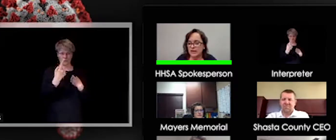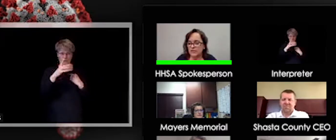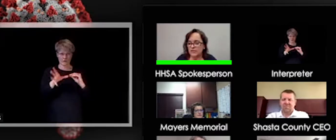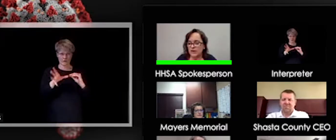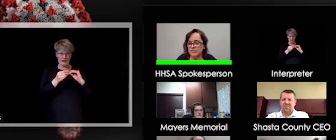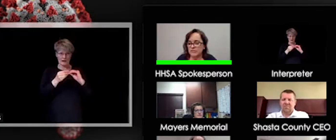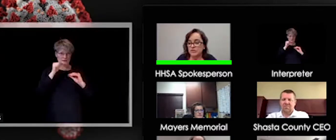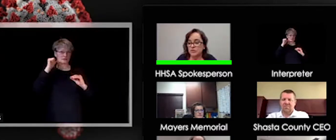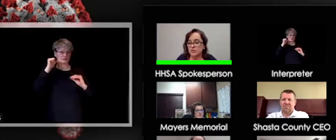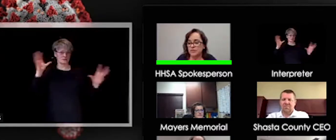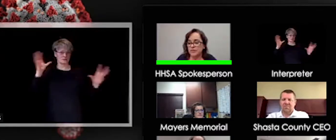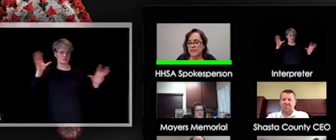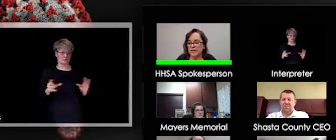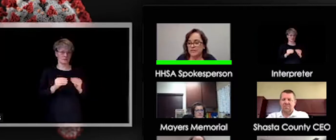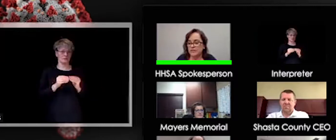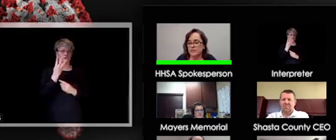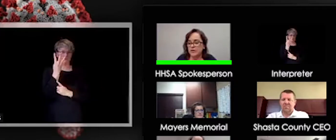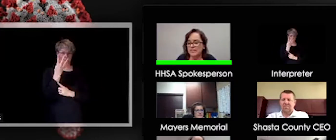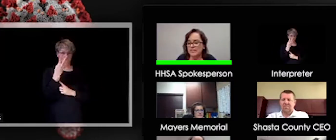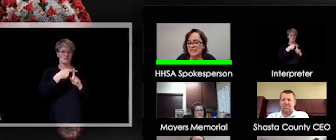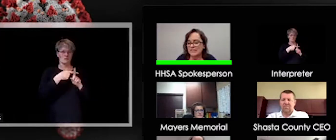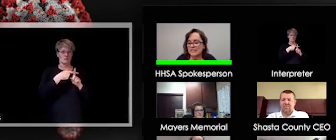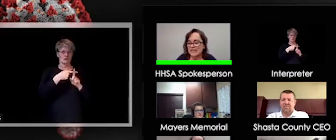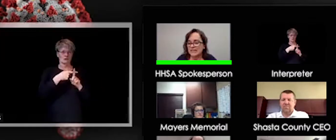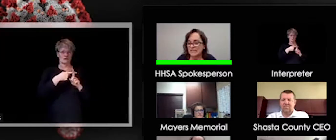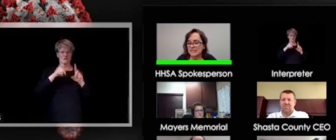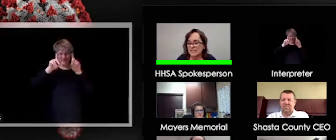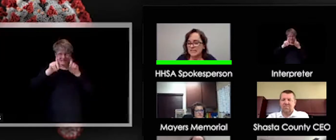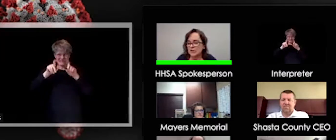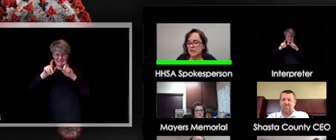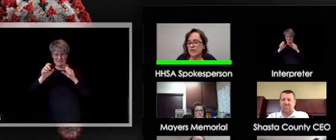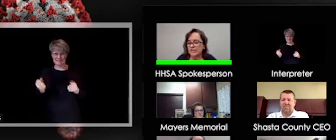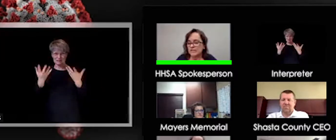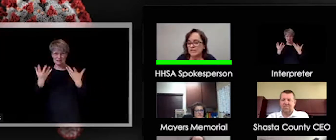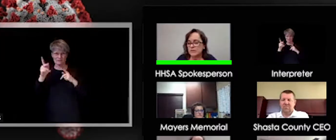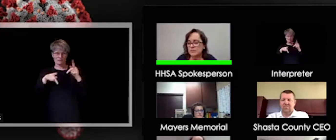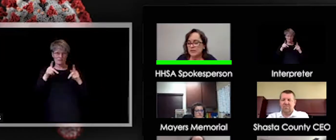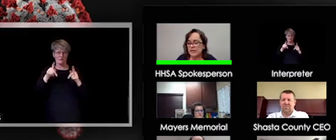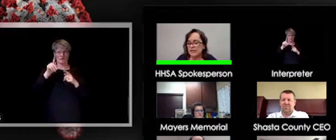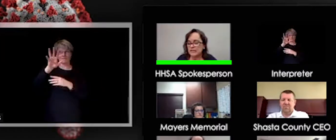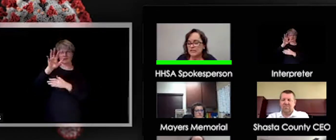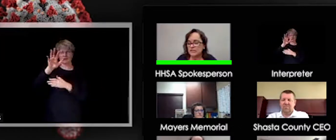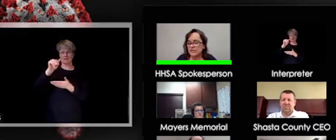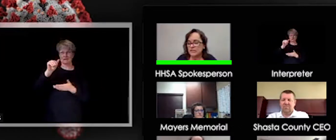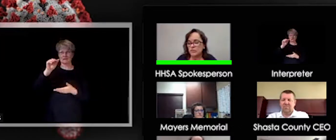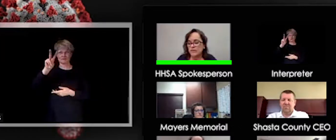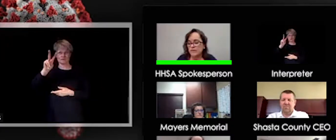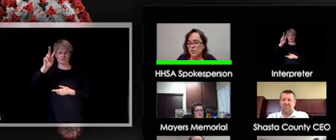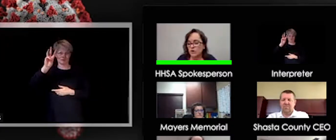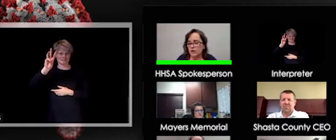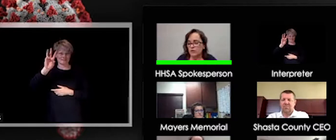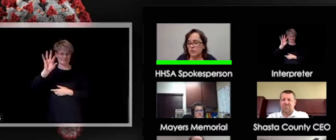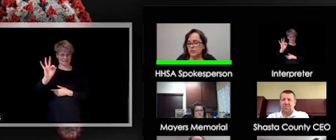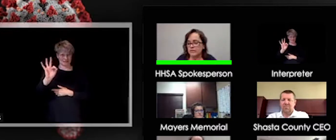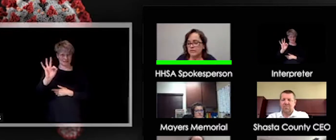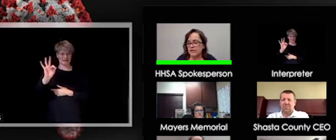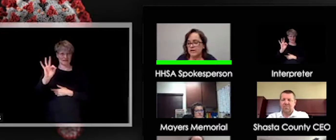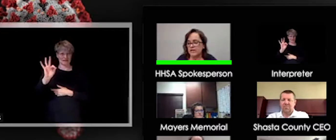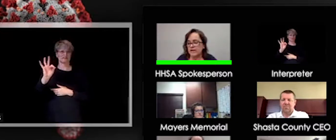done a total of 5,269 tests. We’ve got 6 people in isolation and 24 on quarantine and